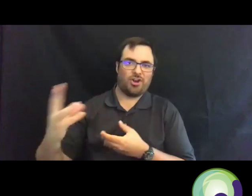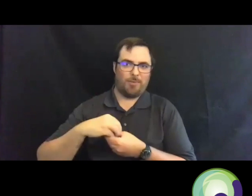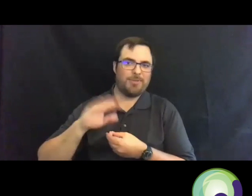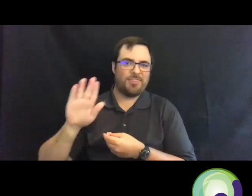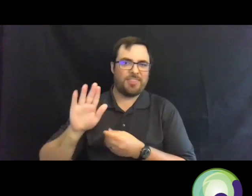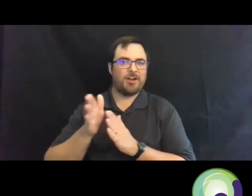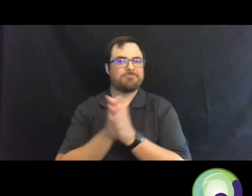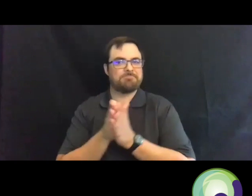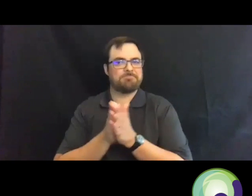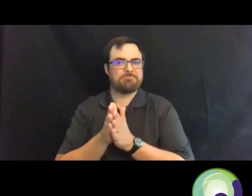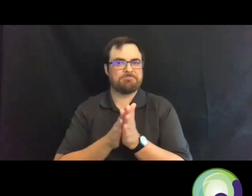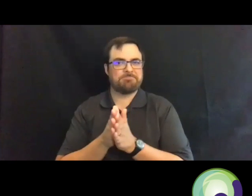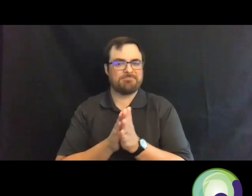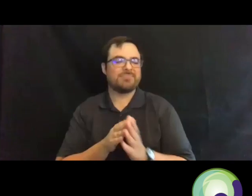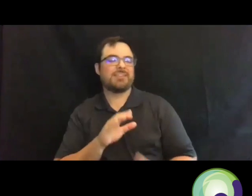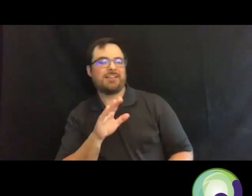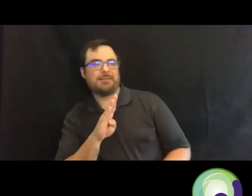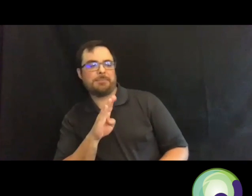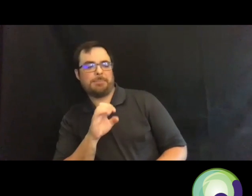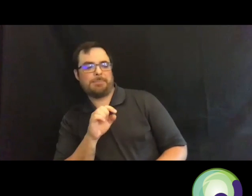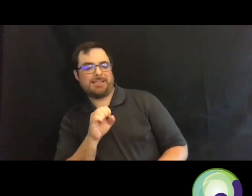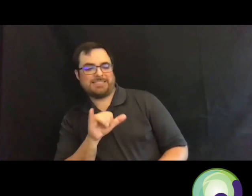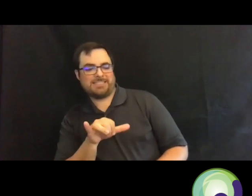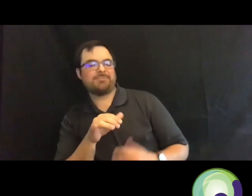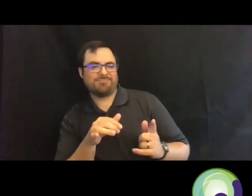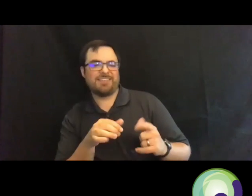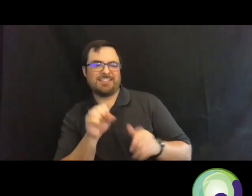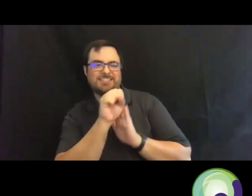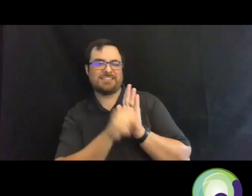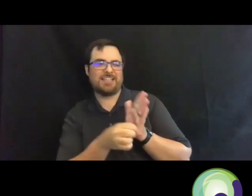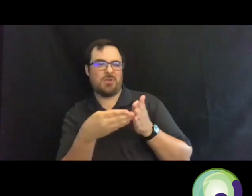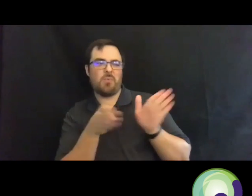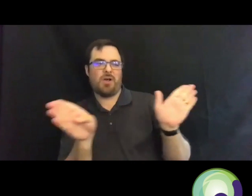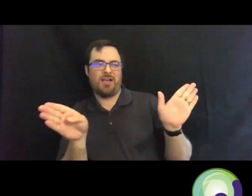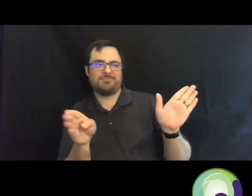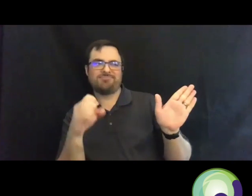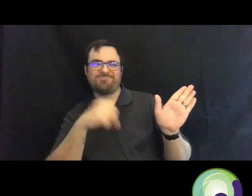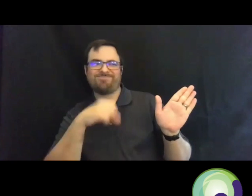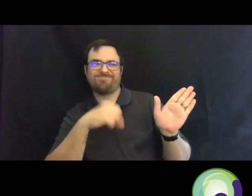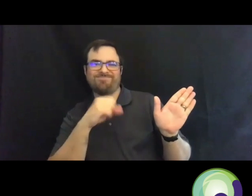Becky: yeah and that's the the statewide philosophy also, you know, is parent